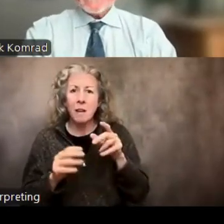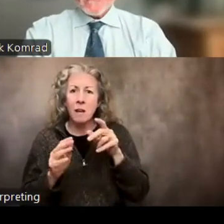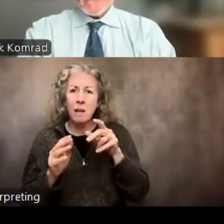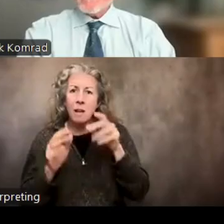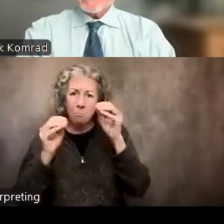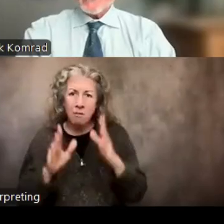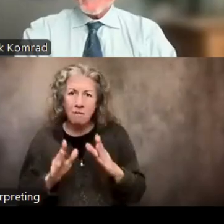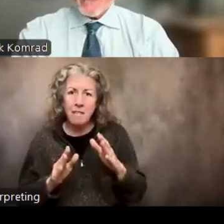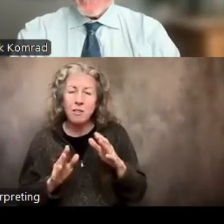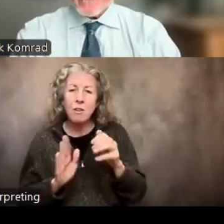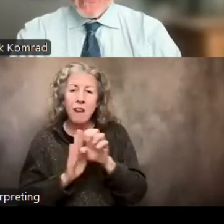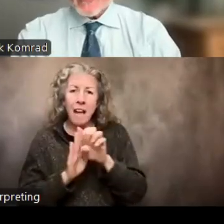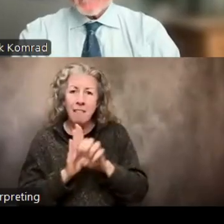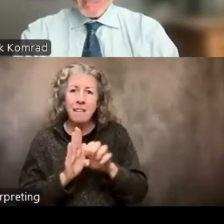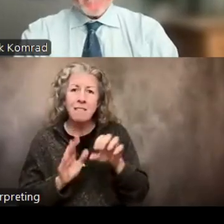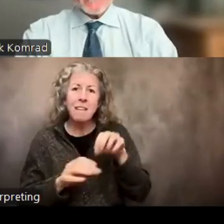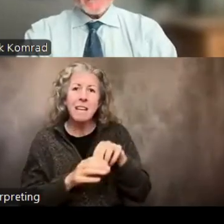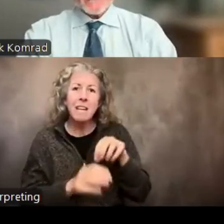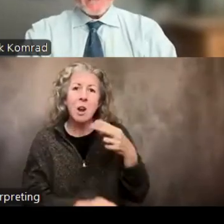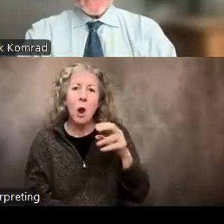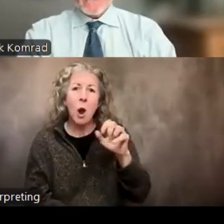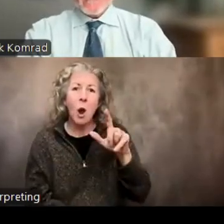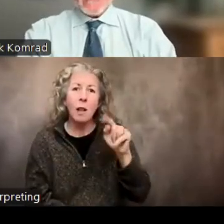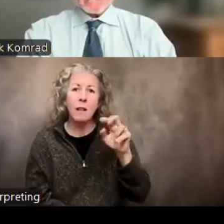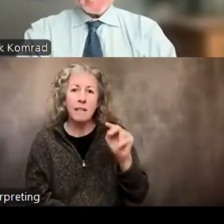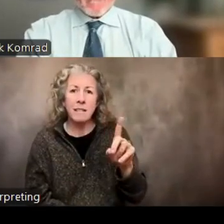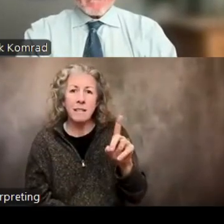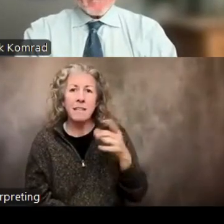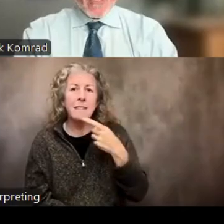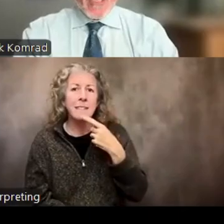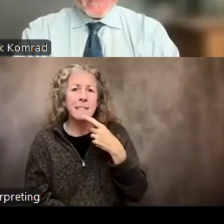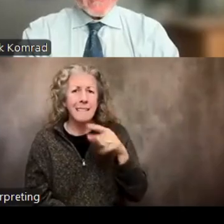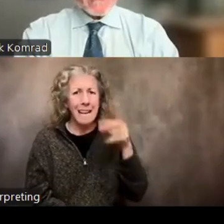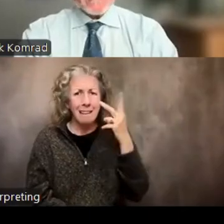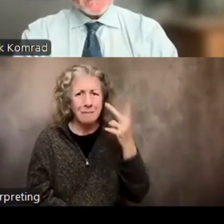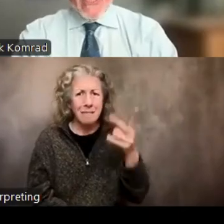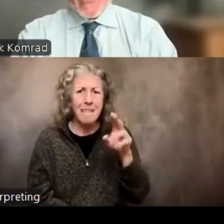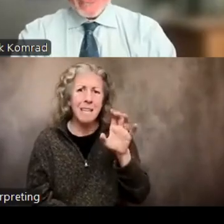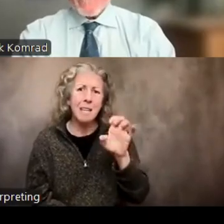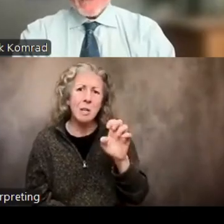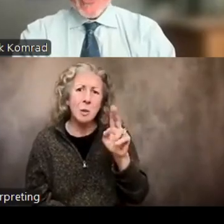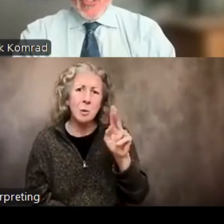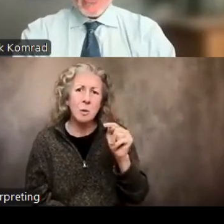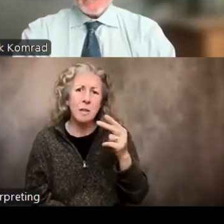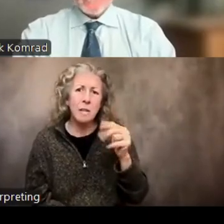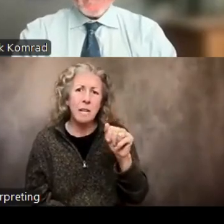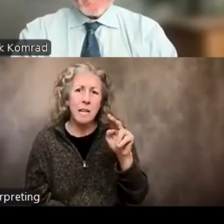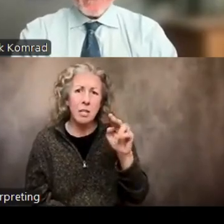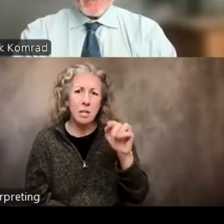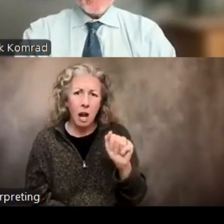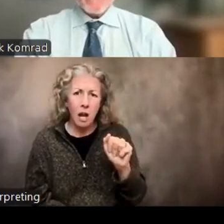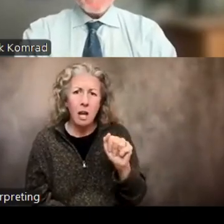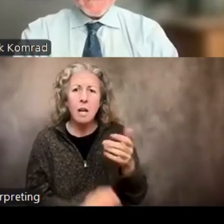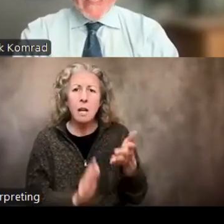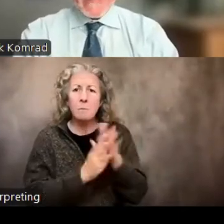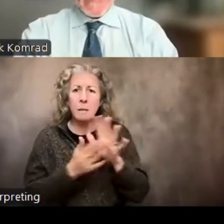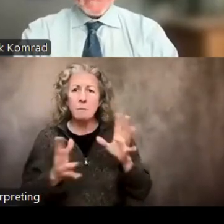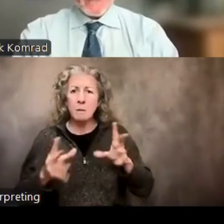said, I'm observing euthanasia becoming some sort of acceptable options, especially for young people with psychiatric